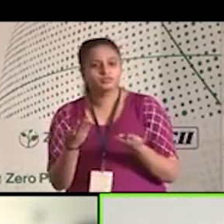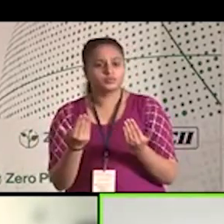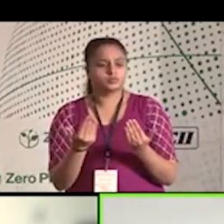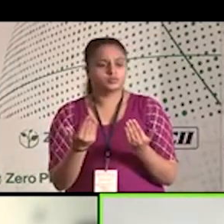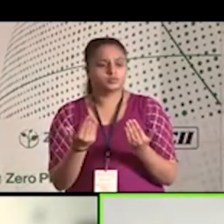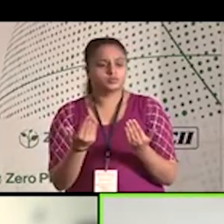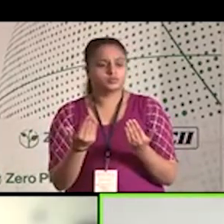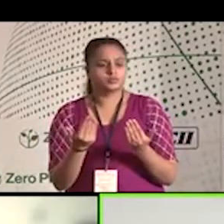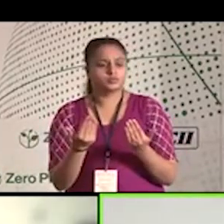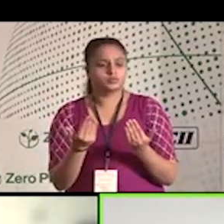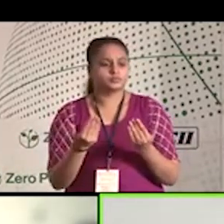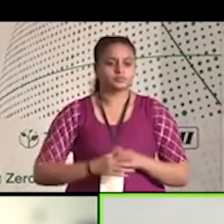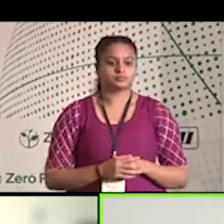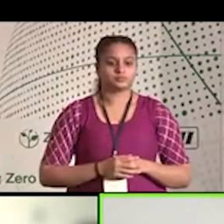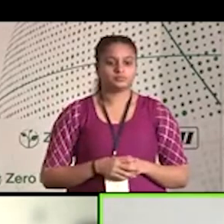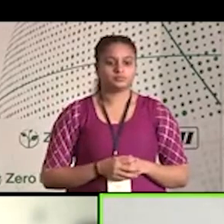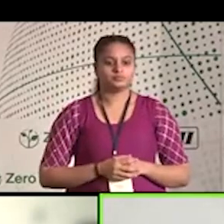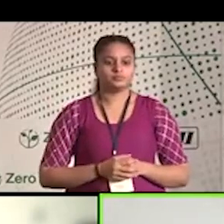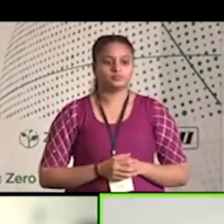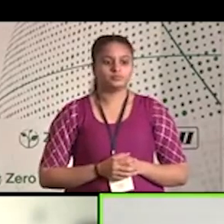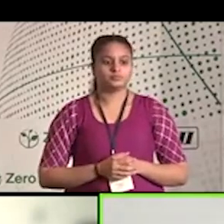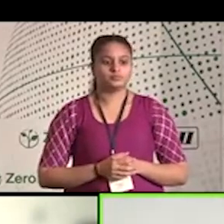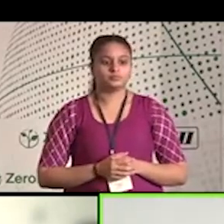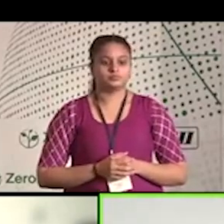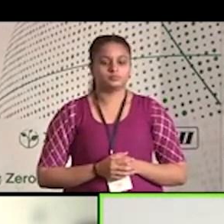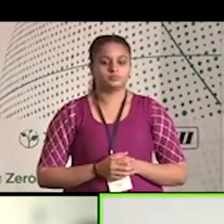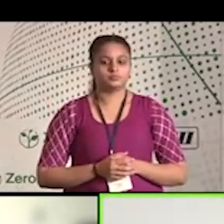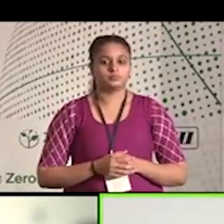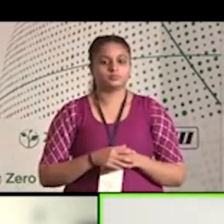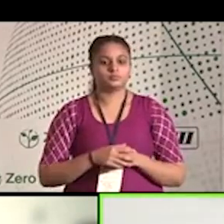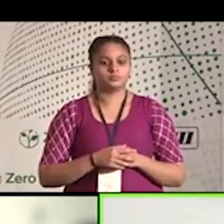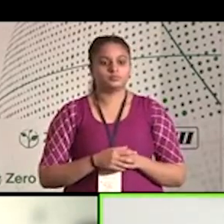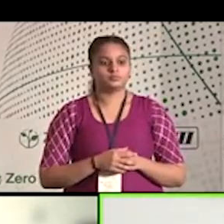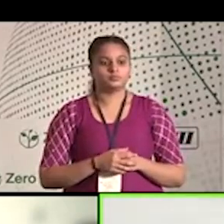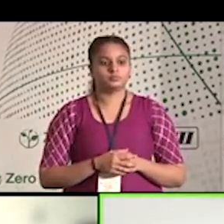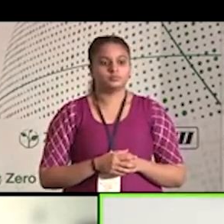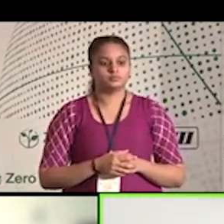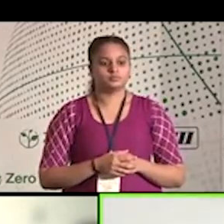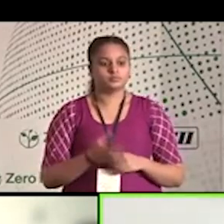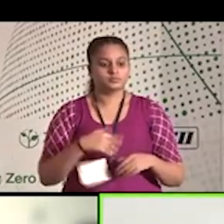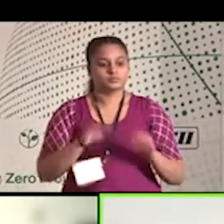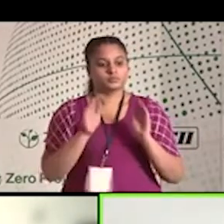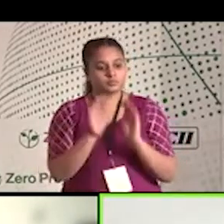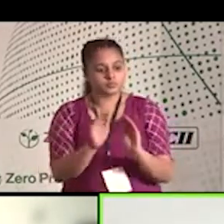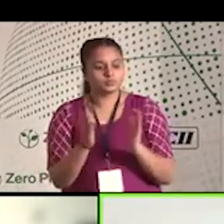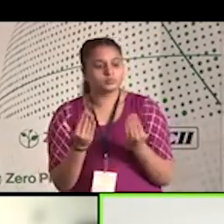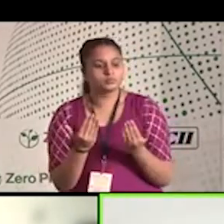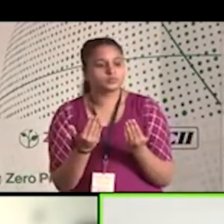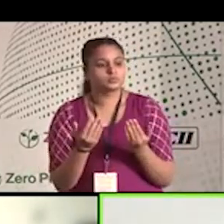So how inclusive do we think and how supportive can we be is a question that all of us need